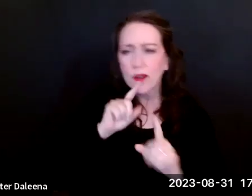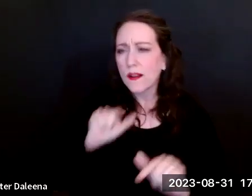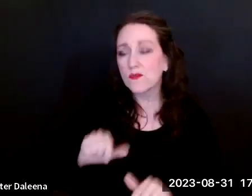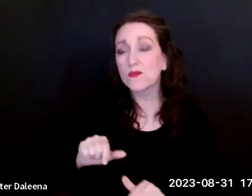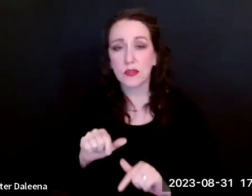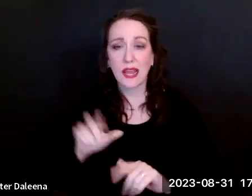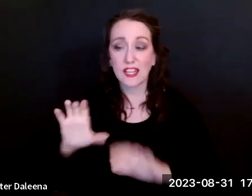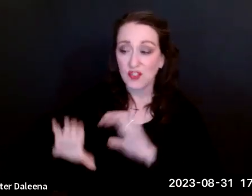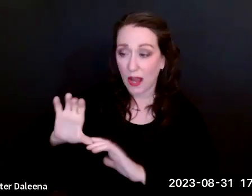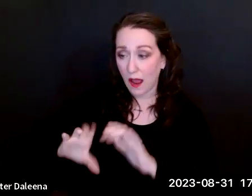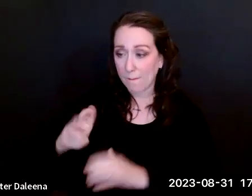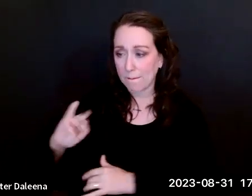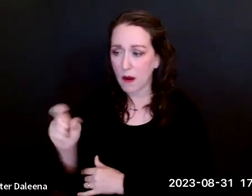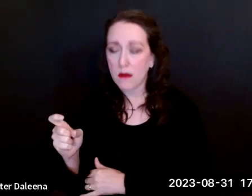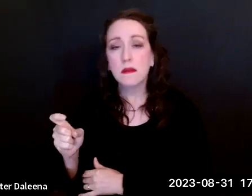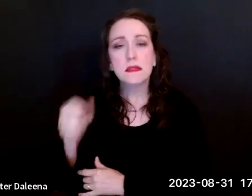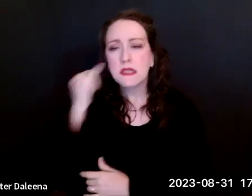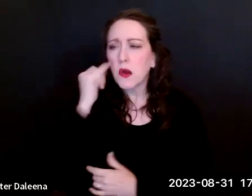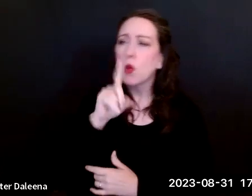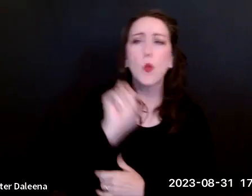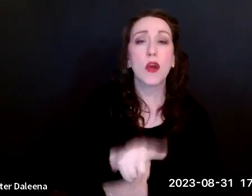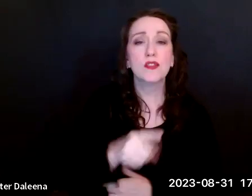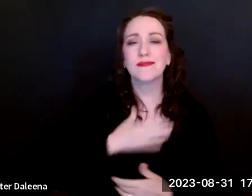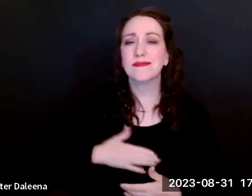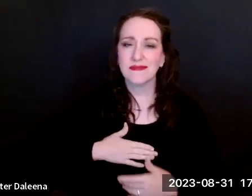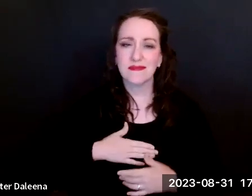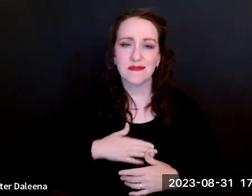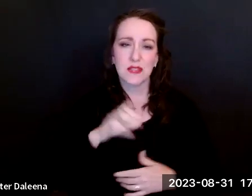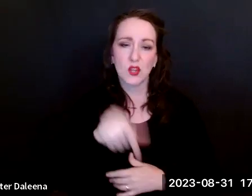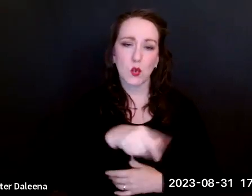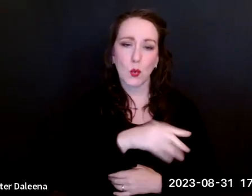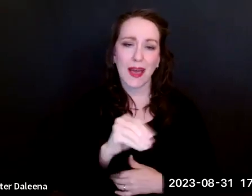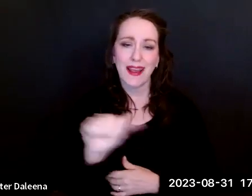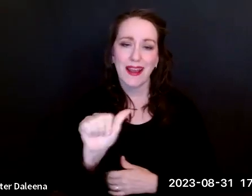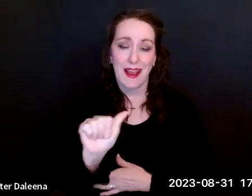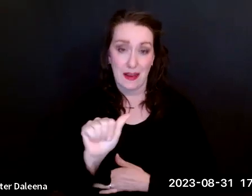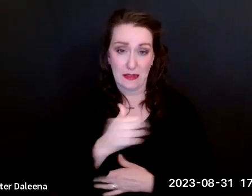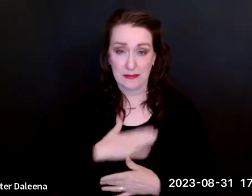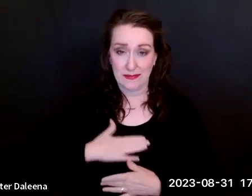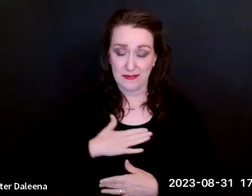we do ask if you have a question to please put it in the question and answer box um that just